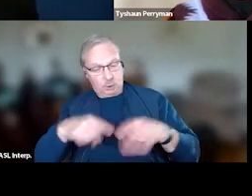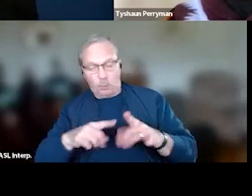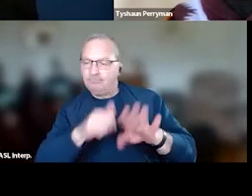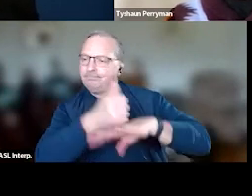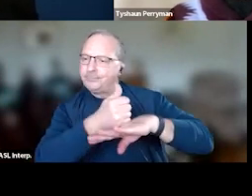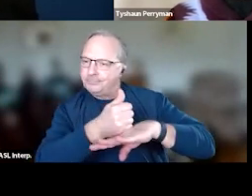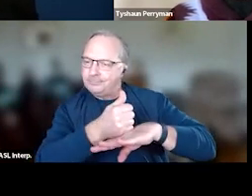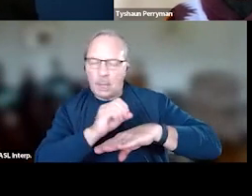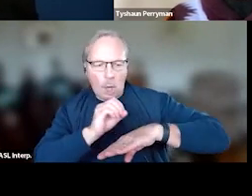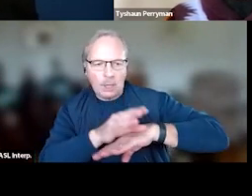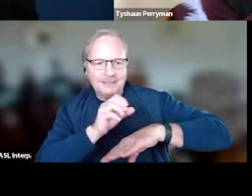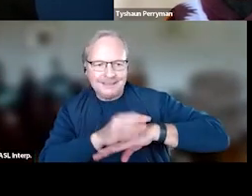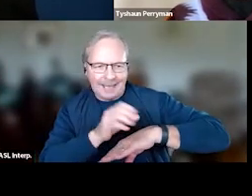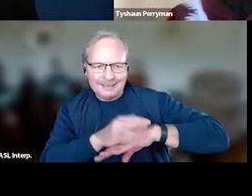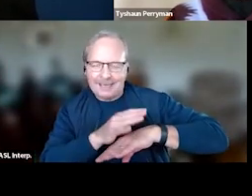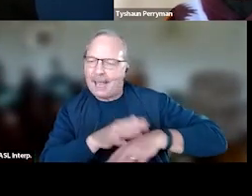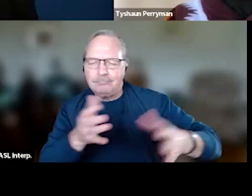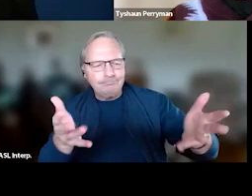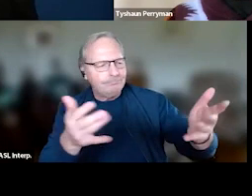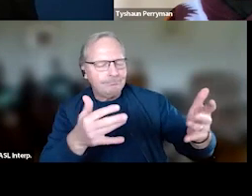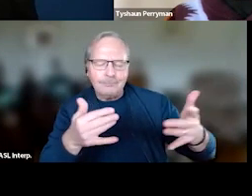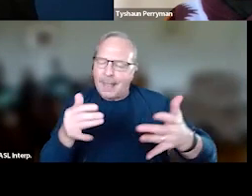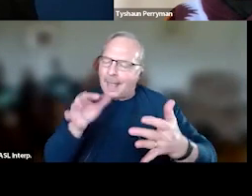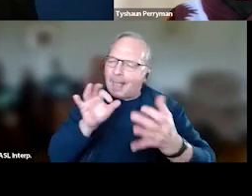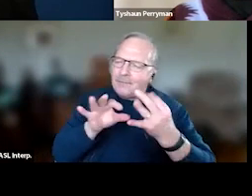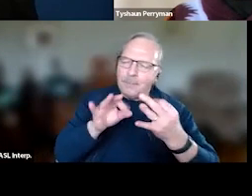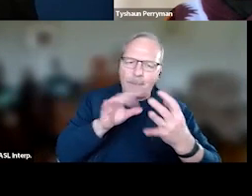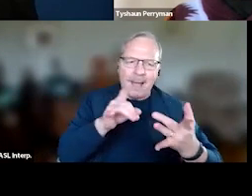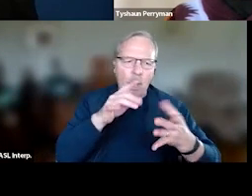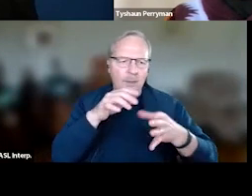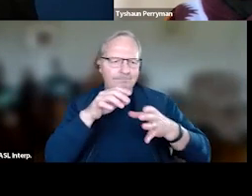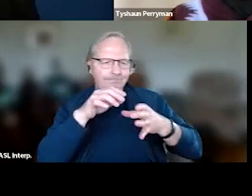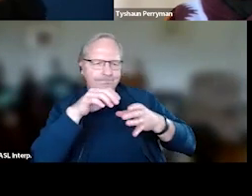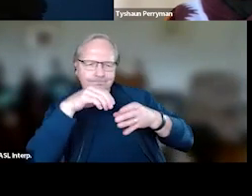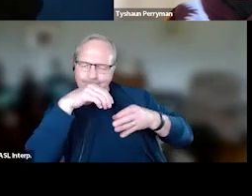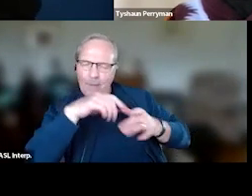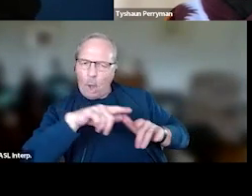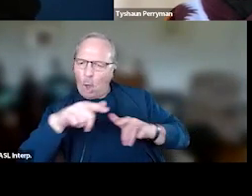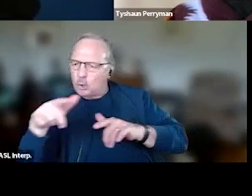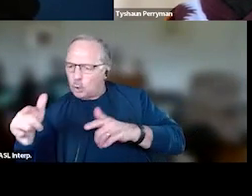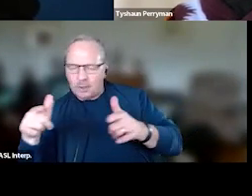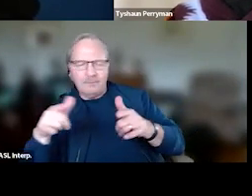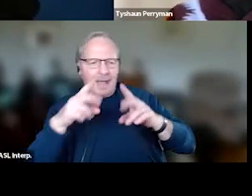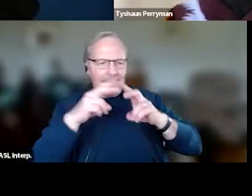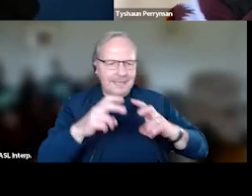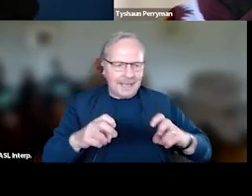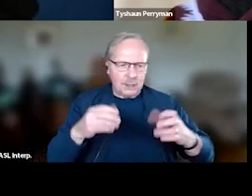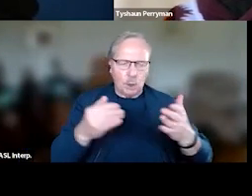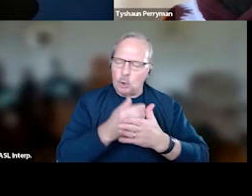inviting feedback on alternative analysis and decisions related to new programs or services, letting people know